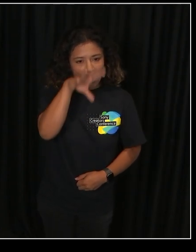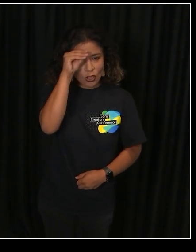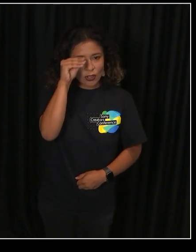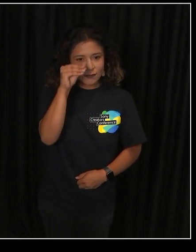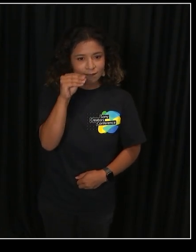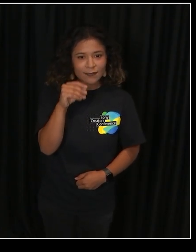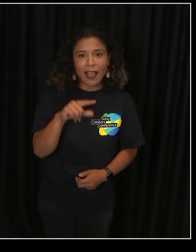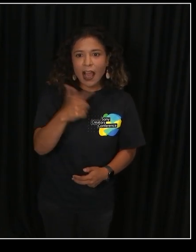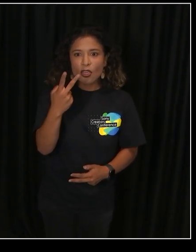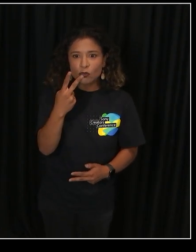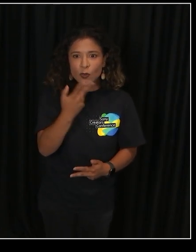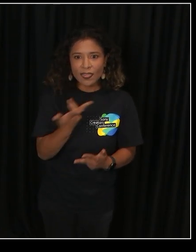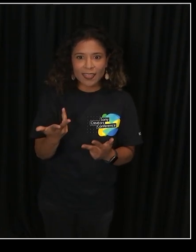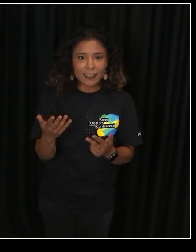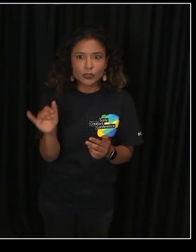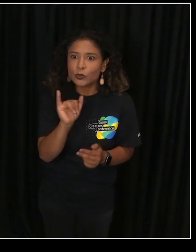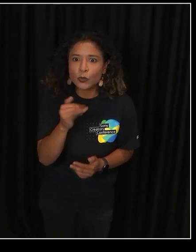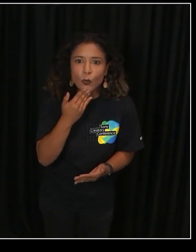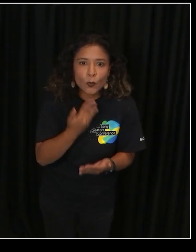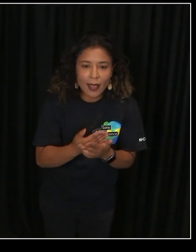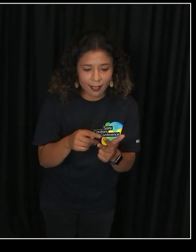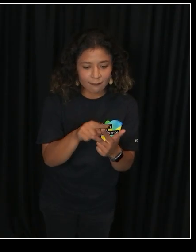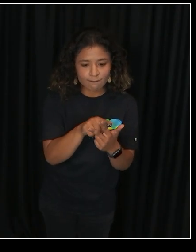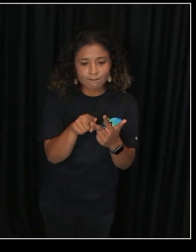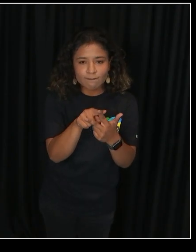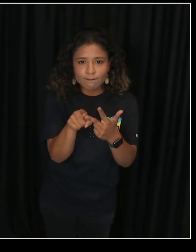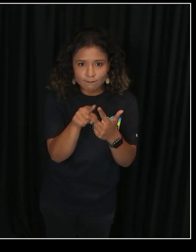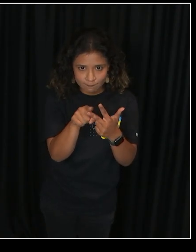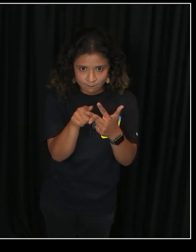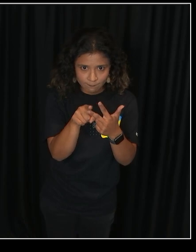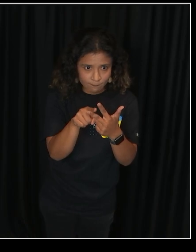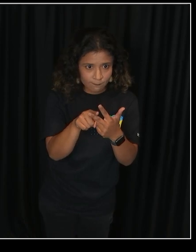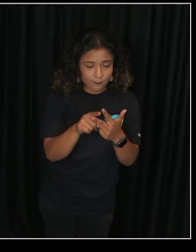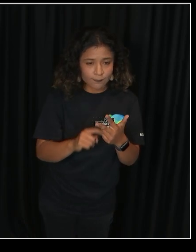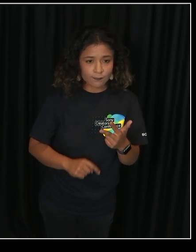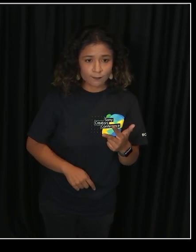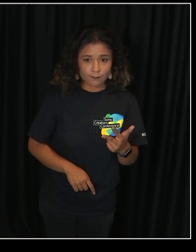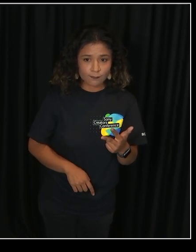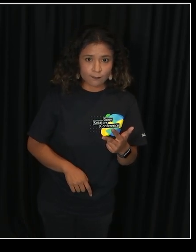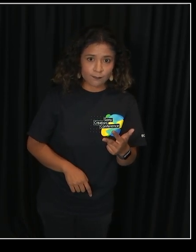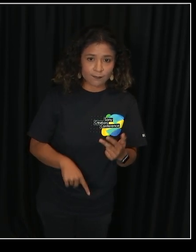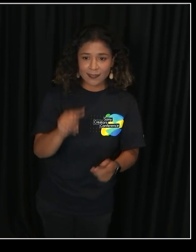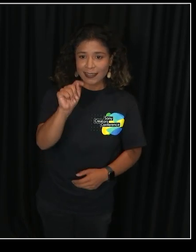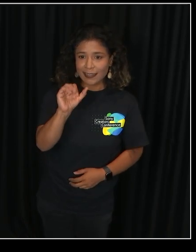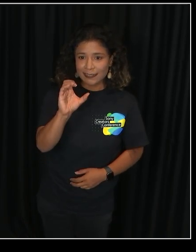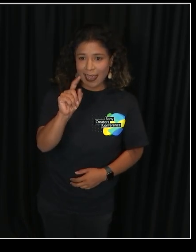really well, which is quite hard. Okay, so we'll dive into tactics a little bit.